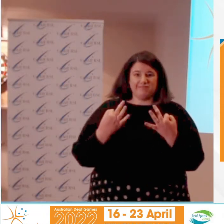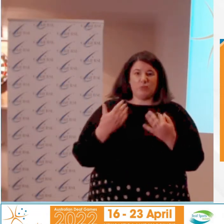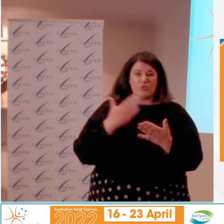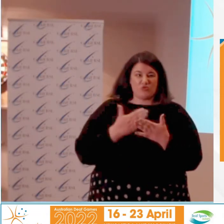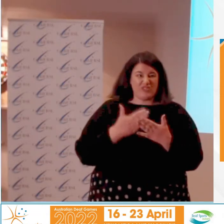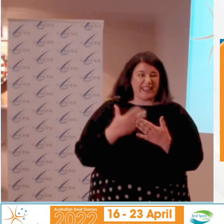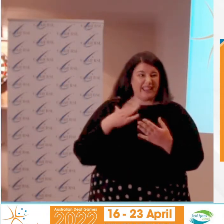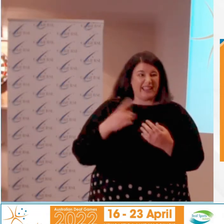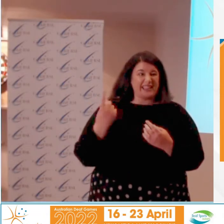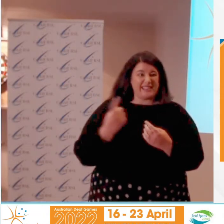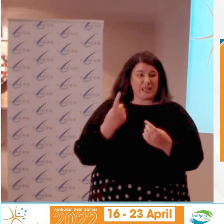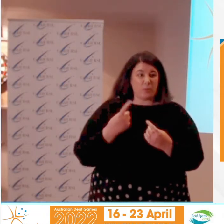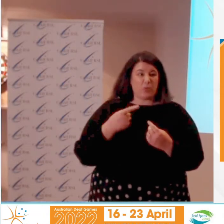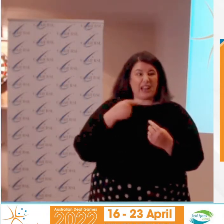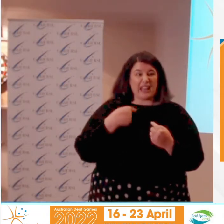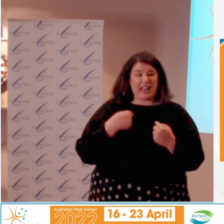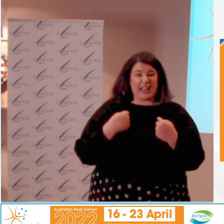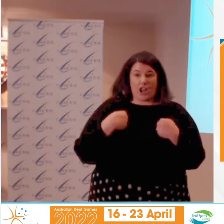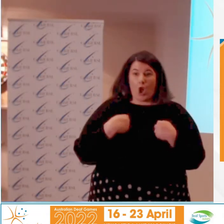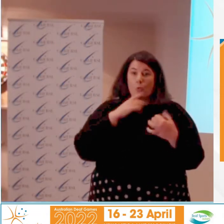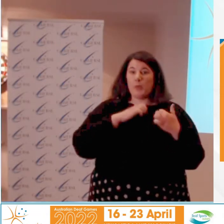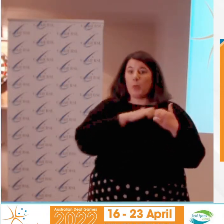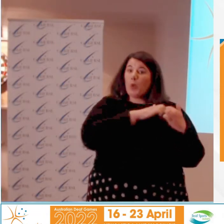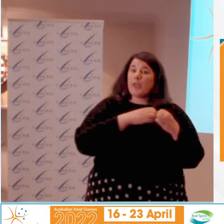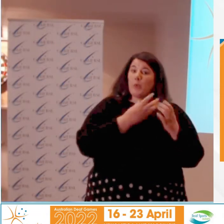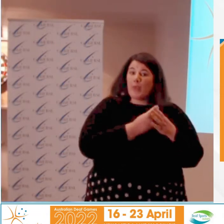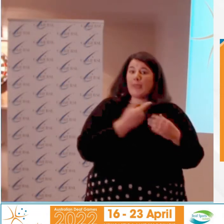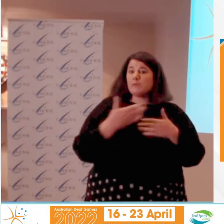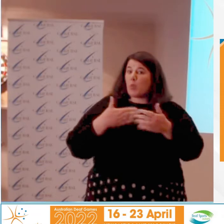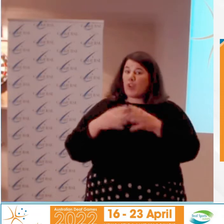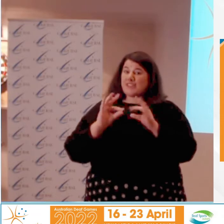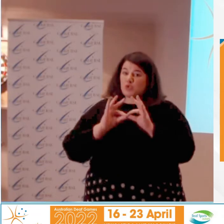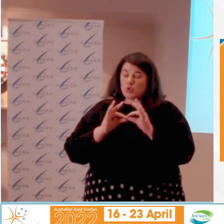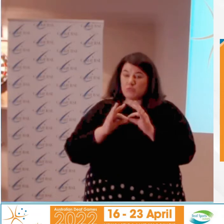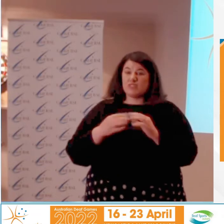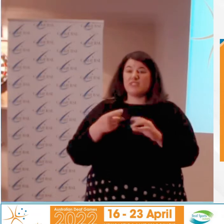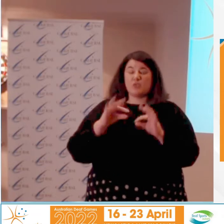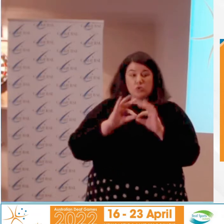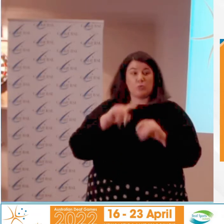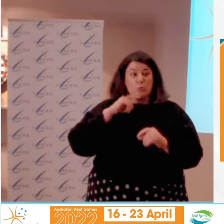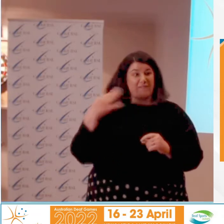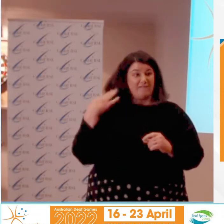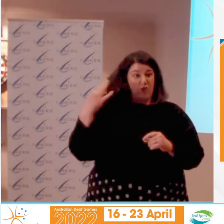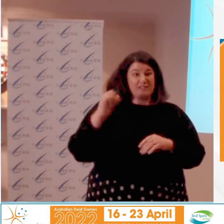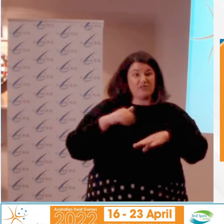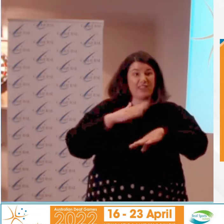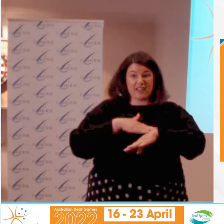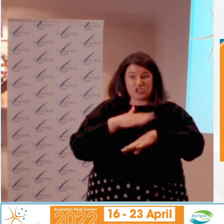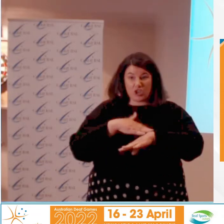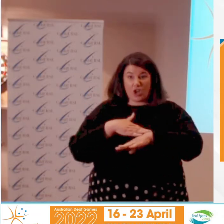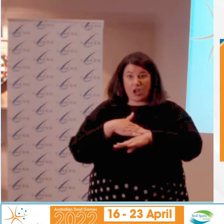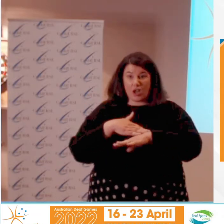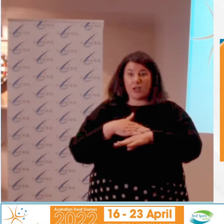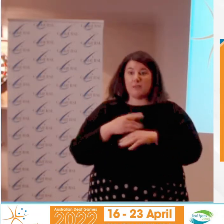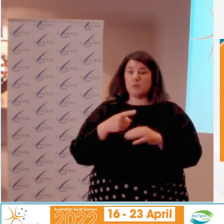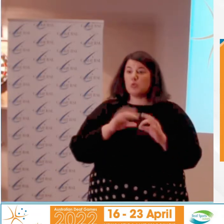don't really have any um volunteers yet so i'm loving working um organizing constructors for